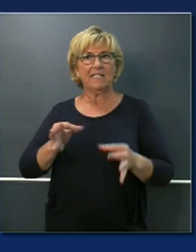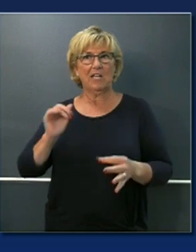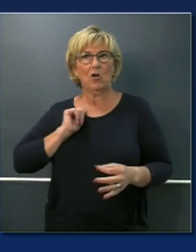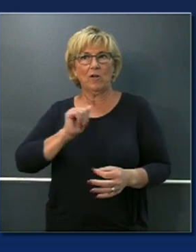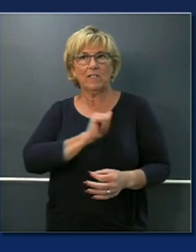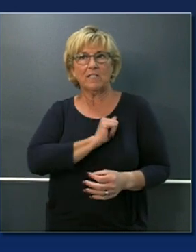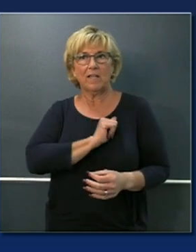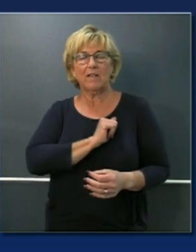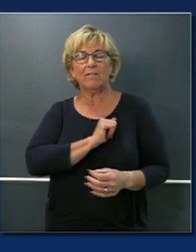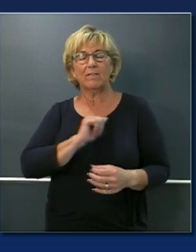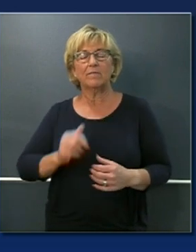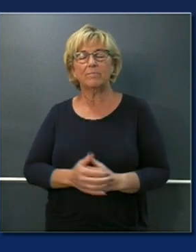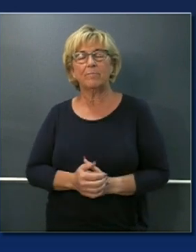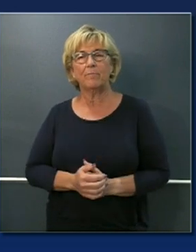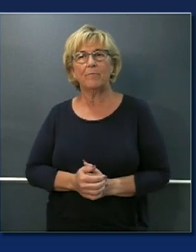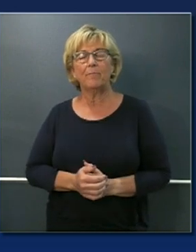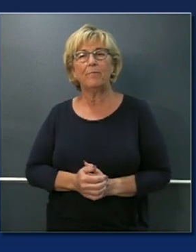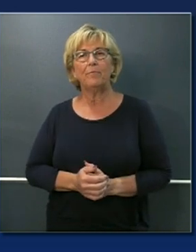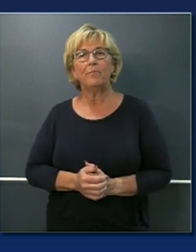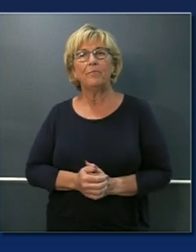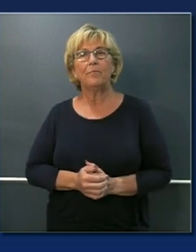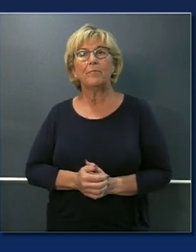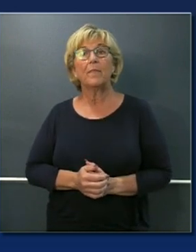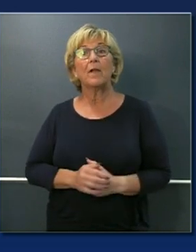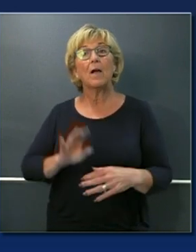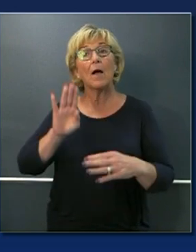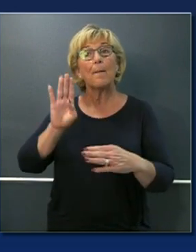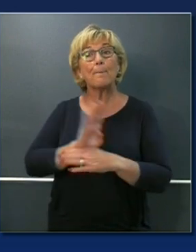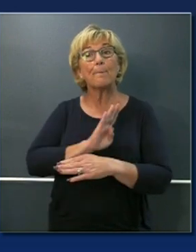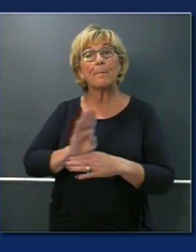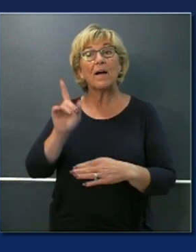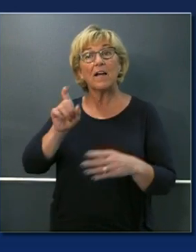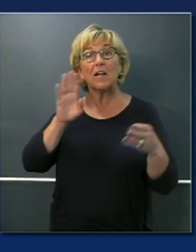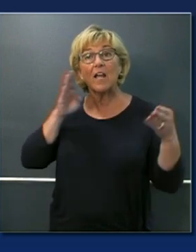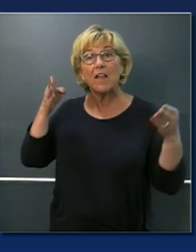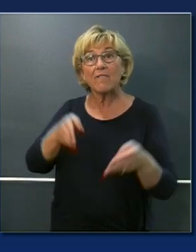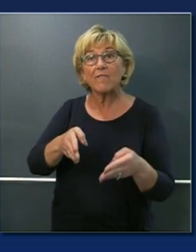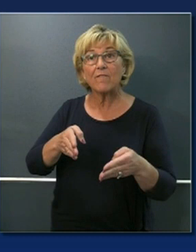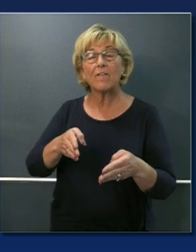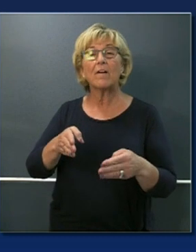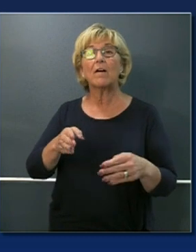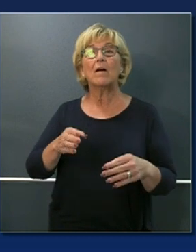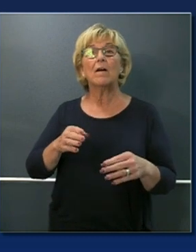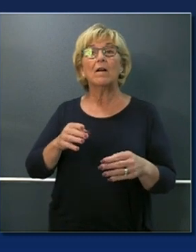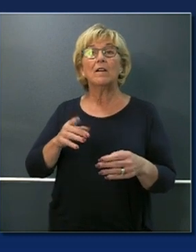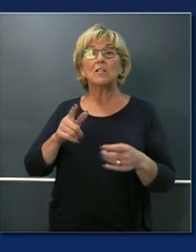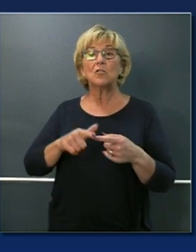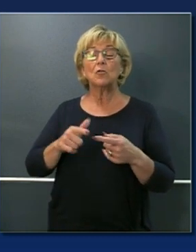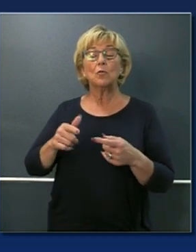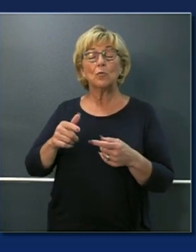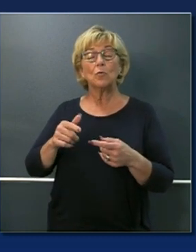TO STAY HOME WHEN THEE ARE SICK? IT IS TO CONTINUE TO PROVIDE PEOPLE WITH THE BEST SCIENTIFIC INFORMATION THAT WE HAVE TO HELP PEOPLE PREPARE TO MOVE INTO AN ENVIRONMENT THAT IS NOT